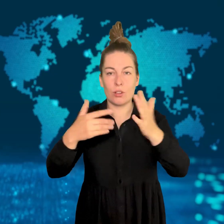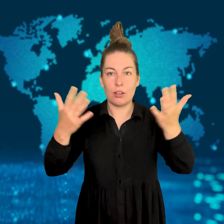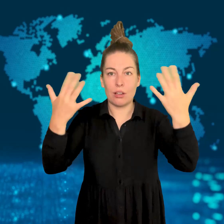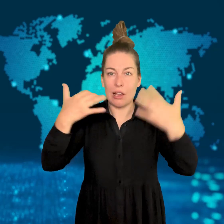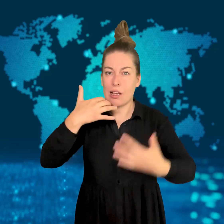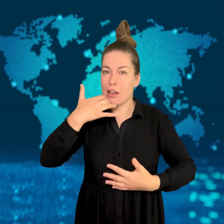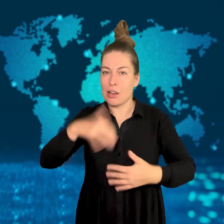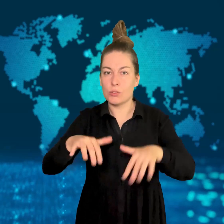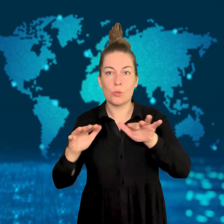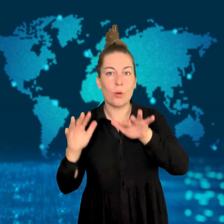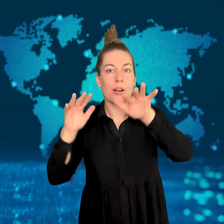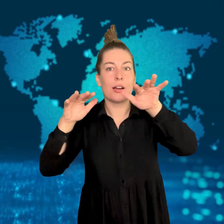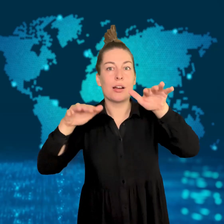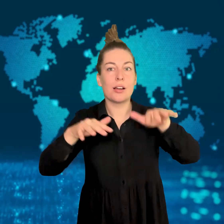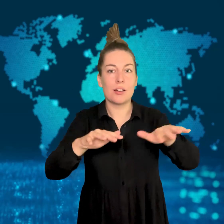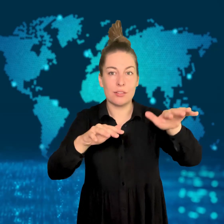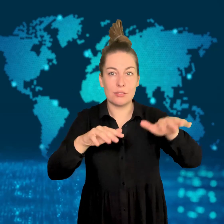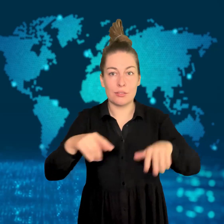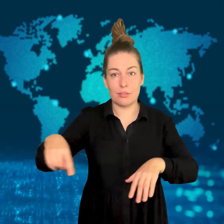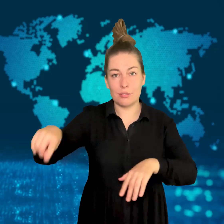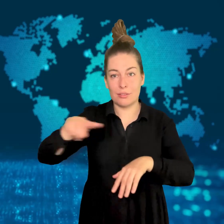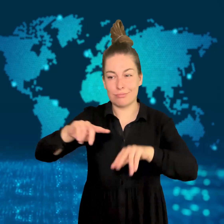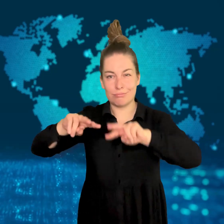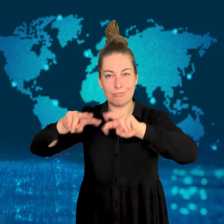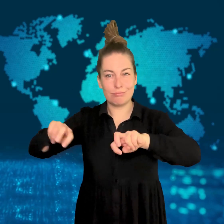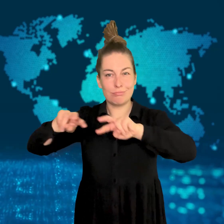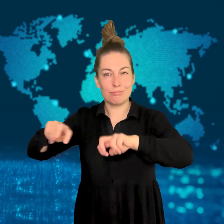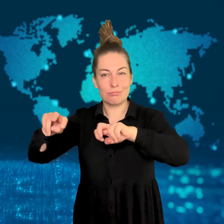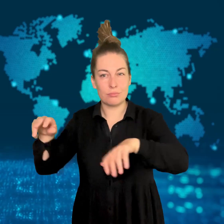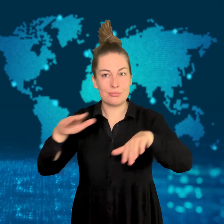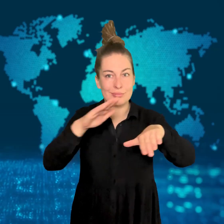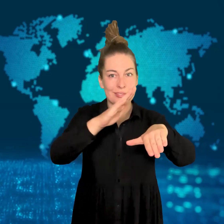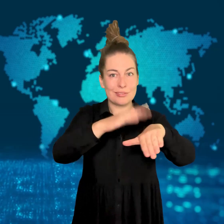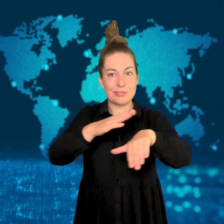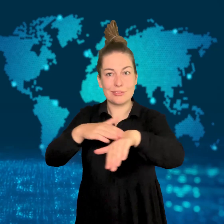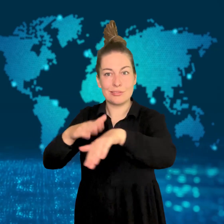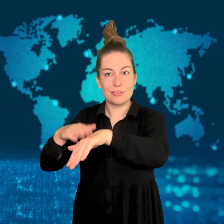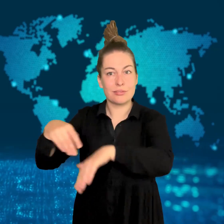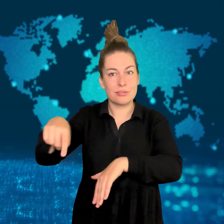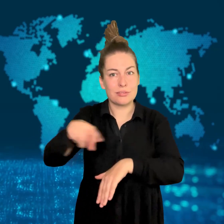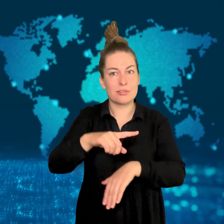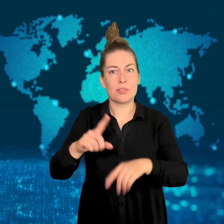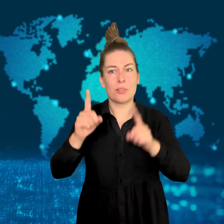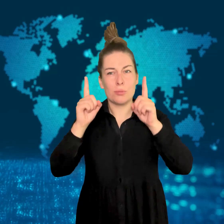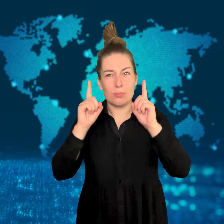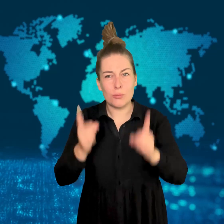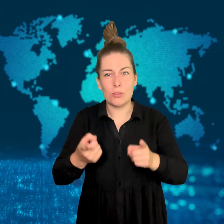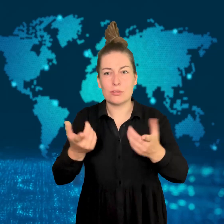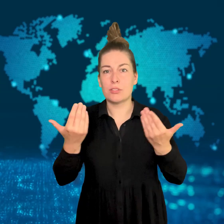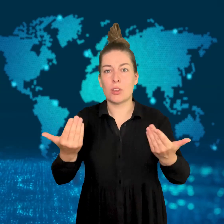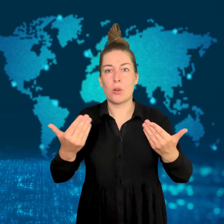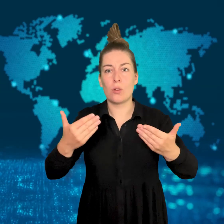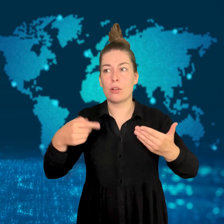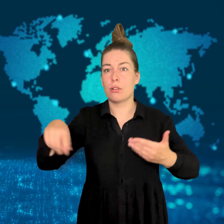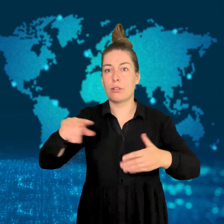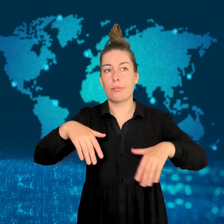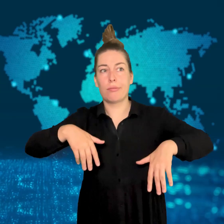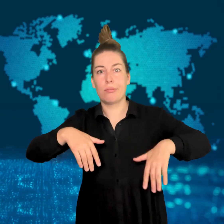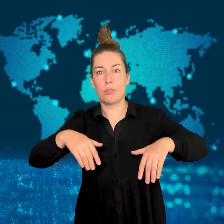38.5 Celsius degrees above average over East Antarctica.